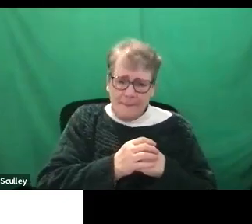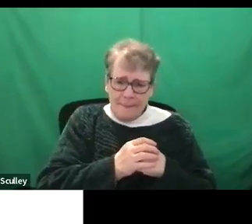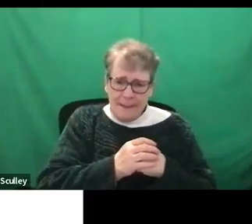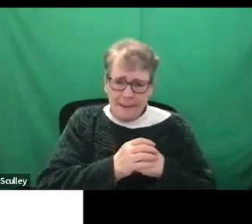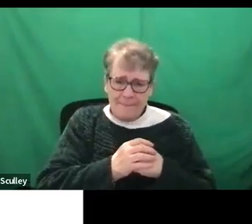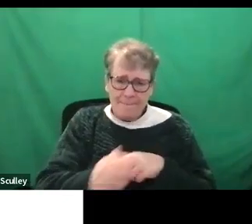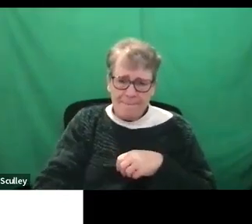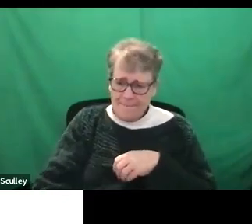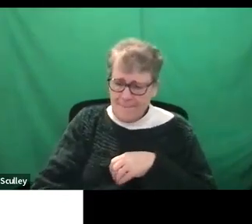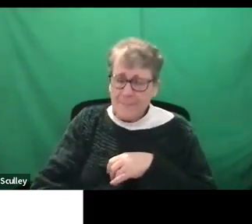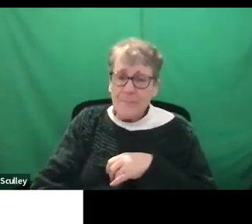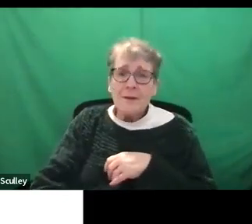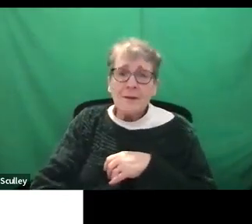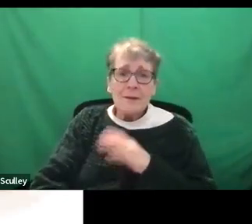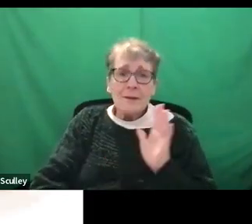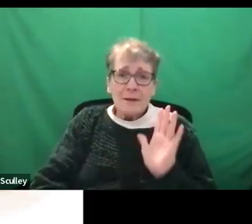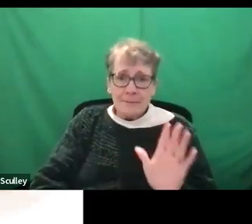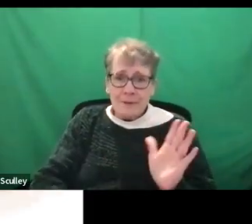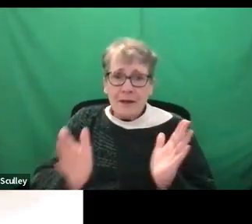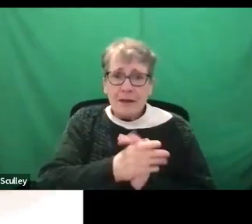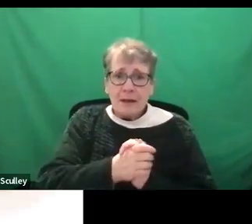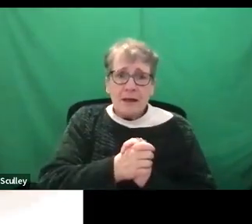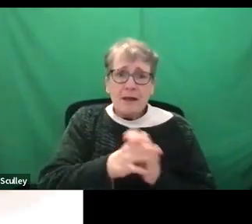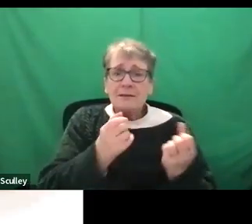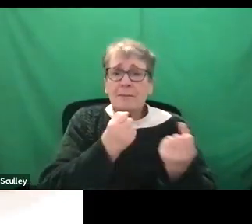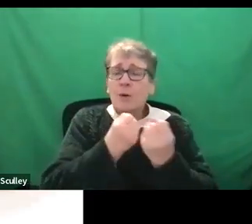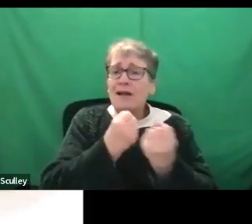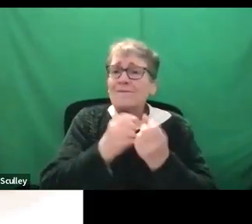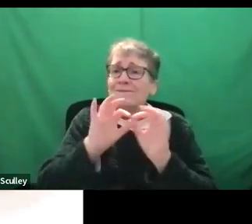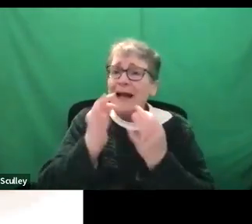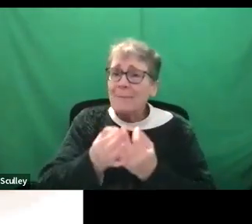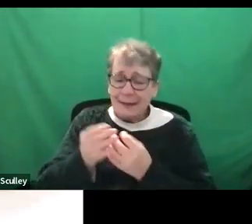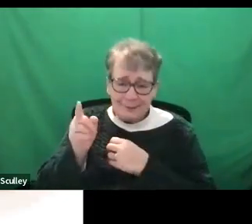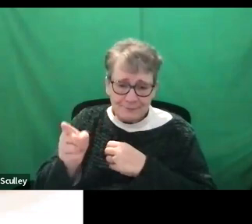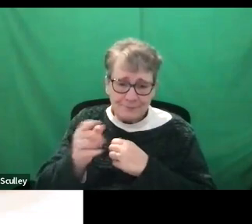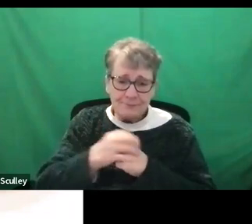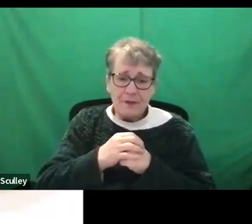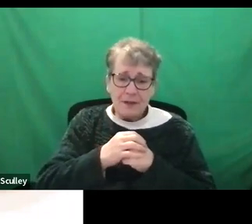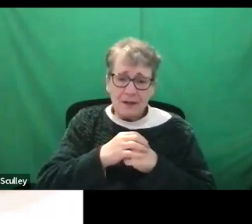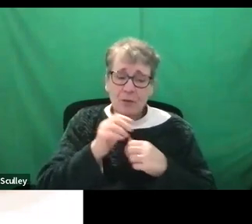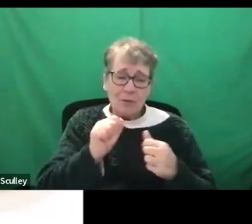So it's important to give the infant the opportunity to have that accessible language from birth.